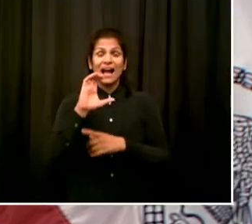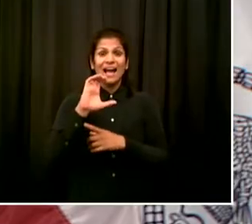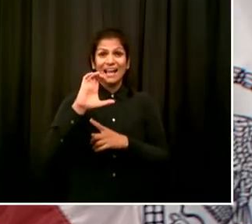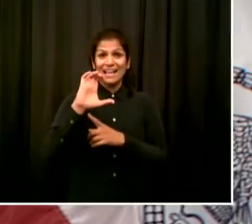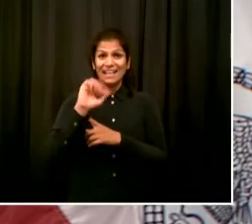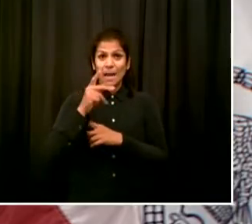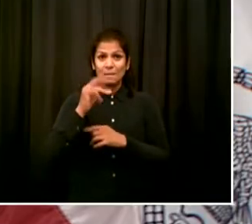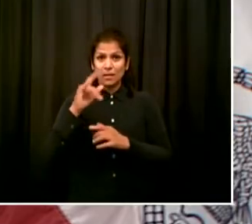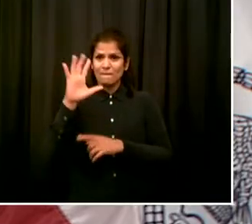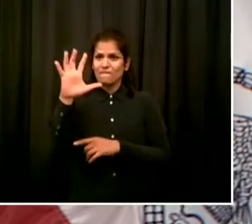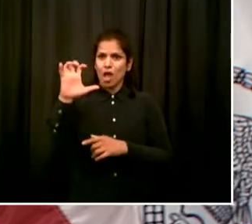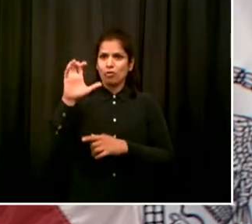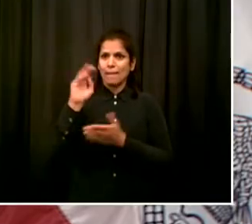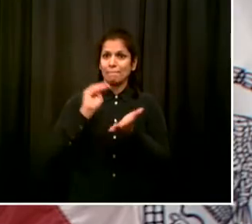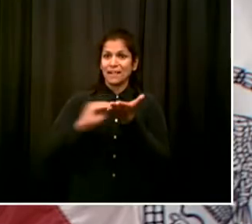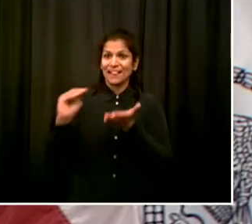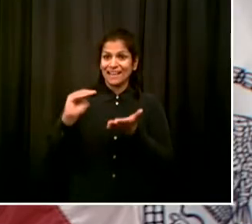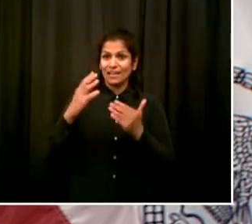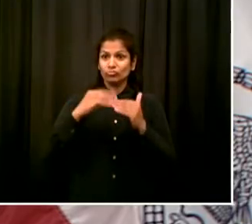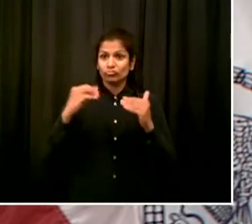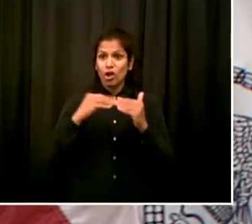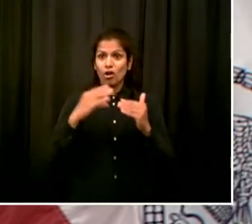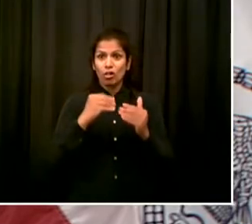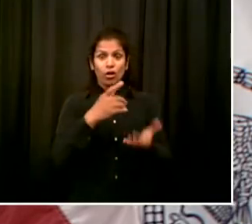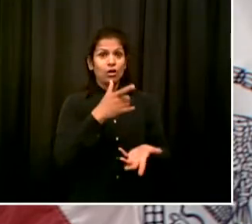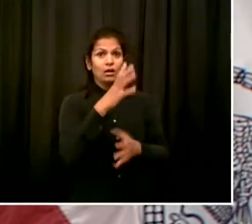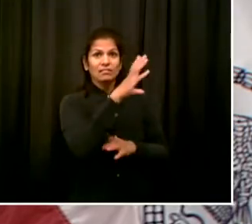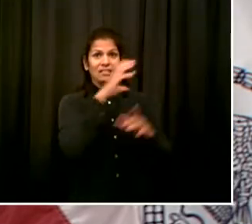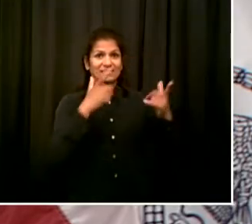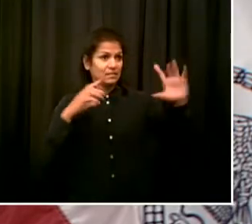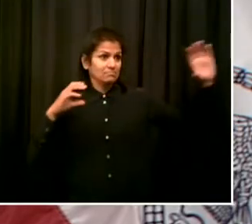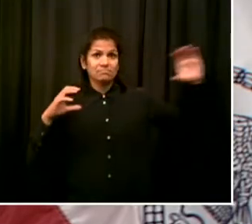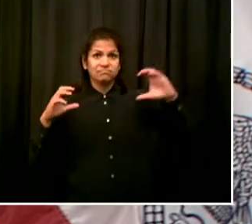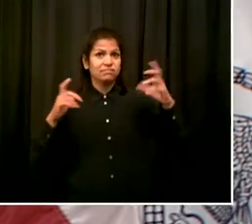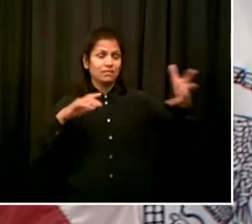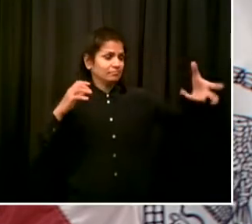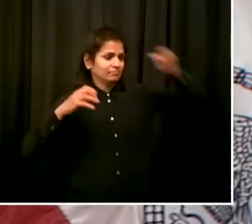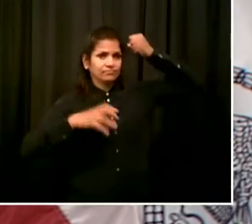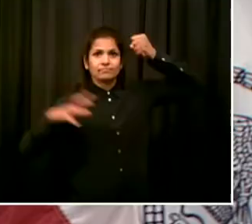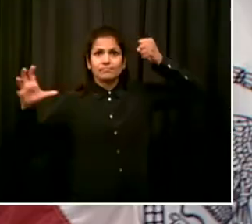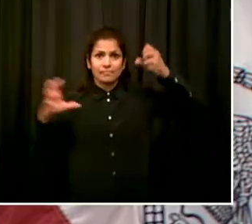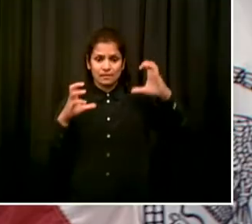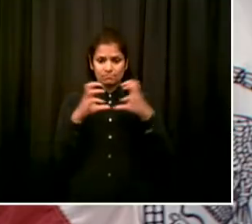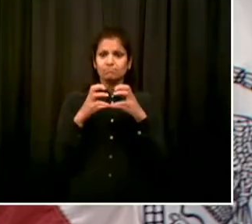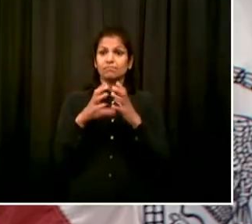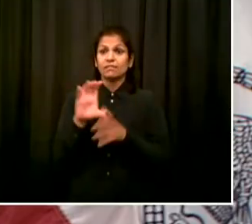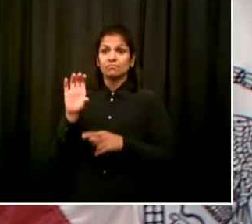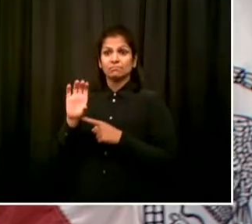COMMUNITS IE HARDEST HIT AND LET'S GO FOCUS ON BROADBAND AND WE WILL HAVE A LOT MORE TO SAY